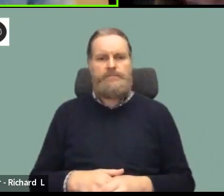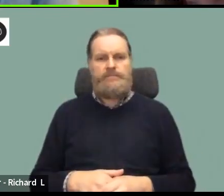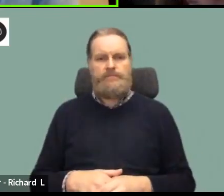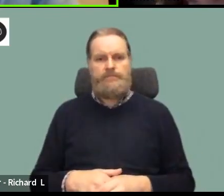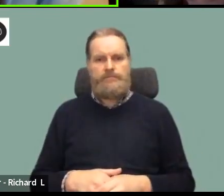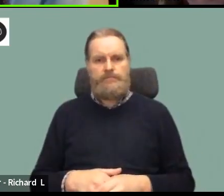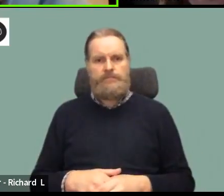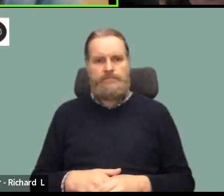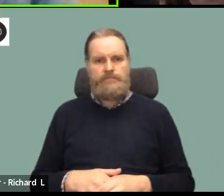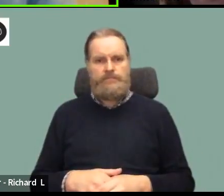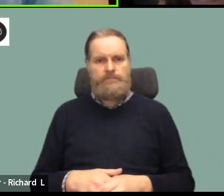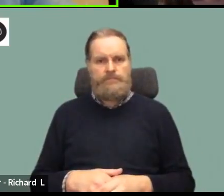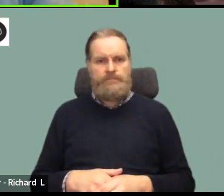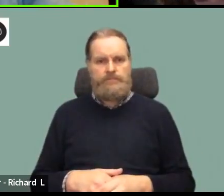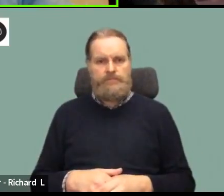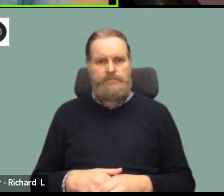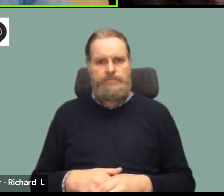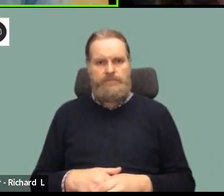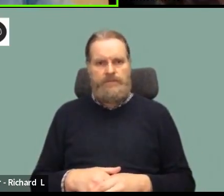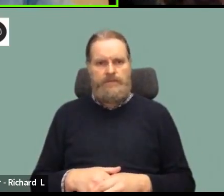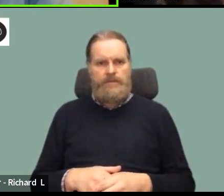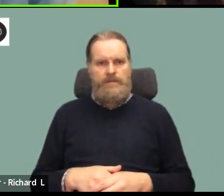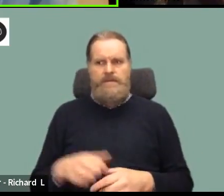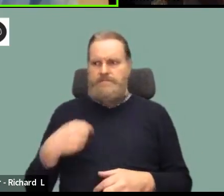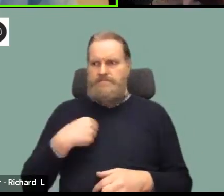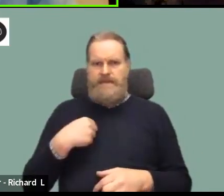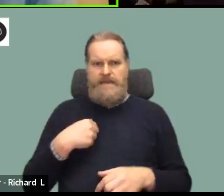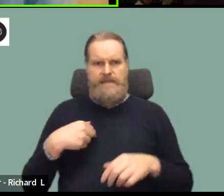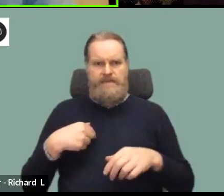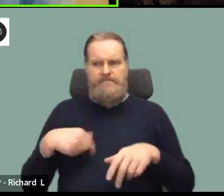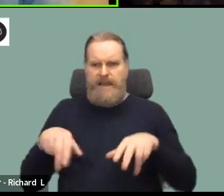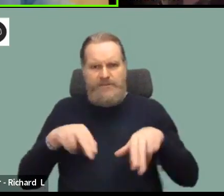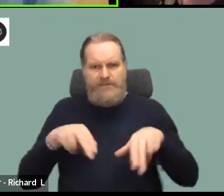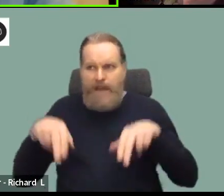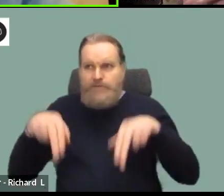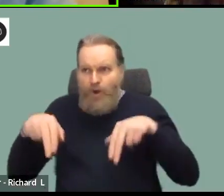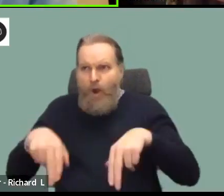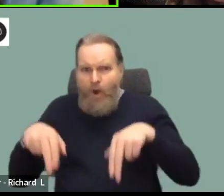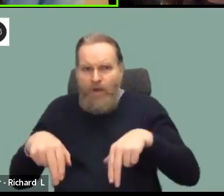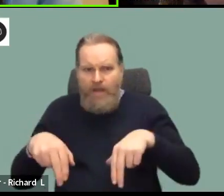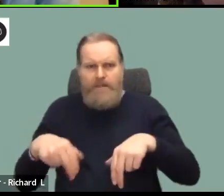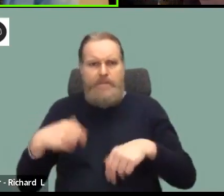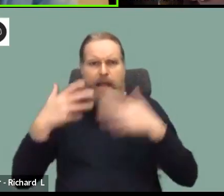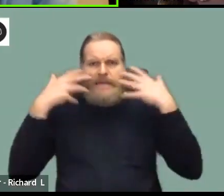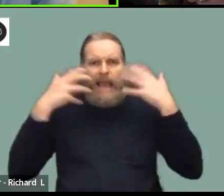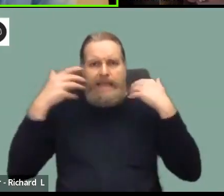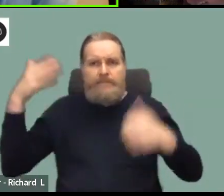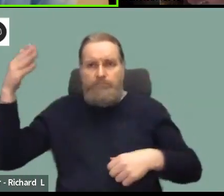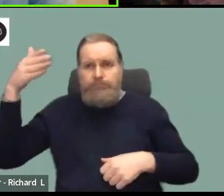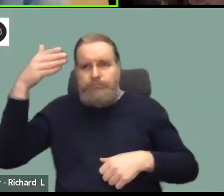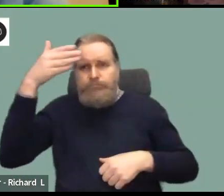just pick up on that map. Yeah, I will then Yeah, I will and not to be e outdone by the dog on my video on my cats just made an appearance on my cats just made an